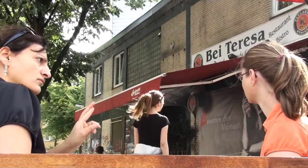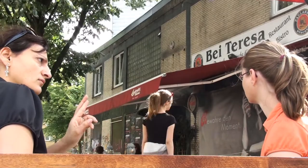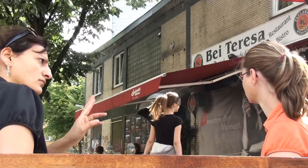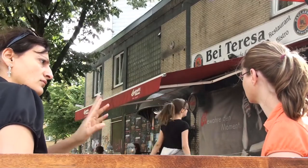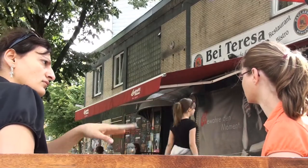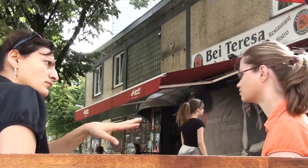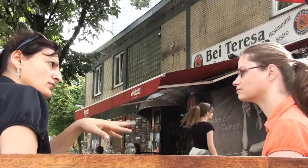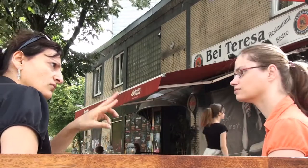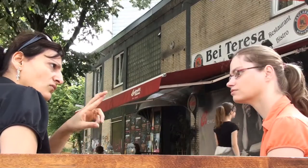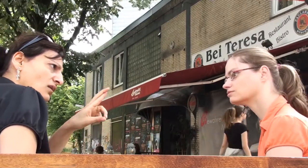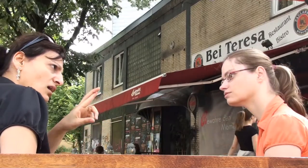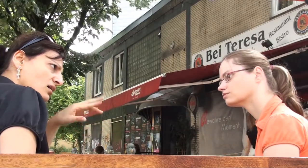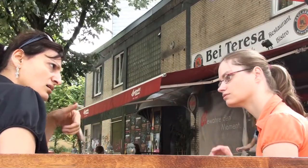Who is Julia?